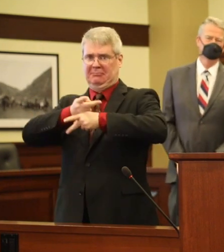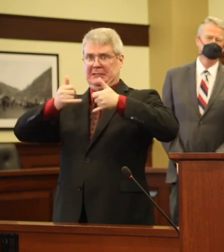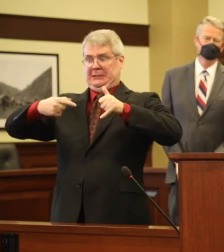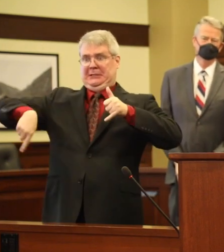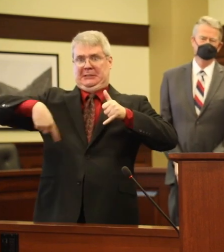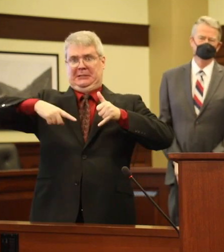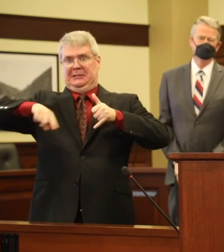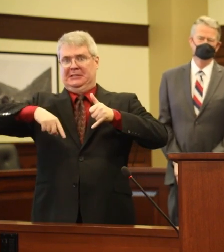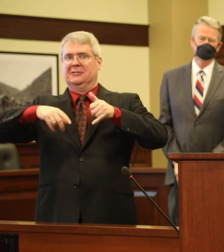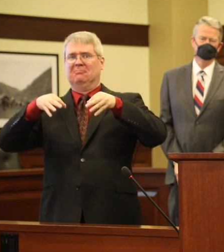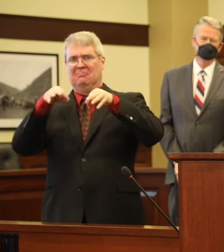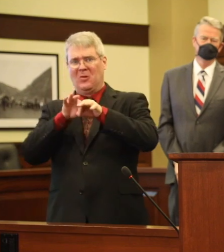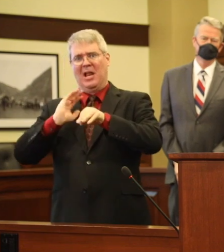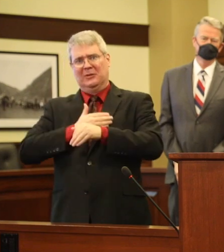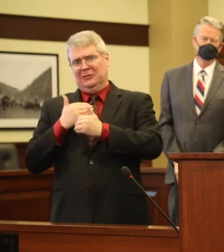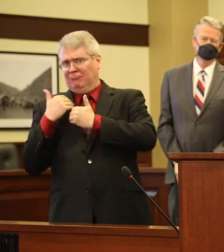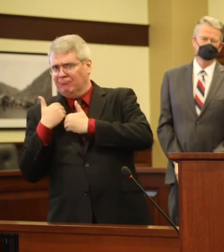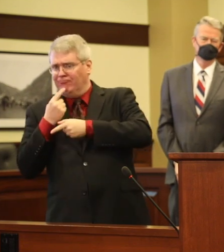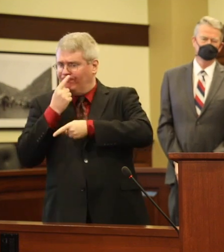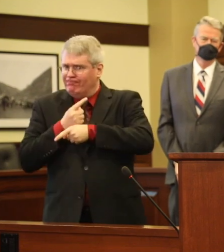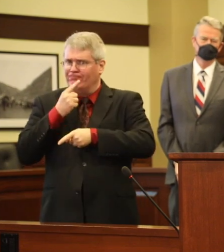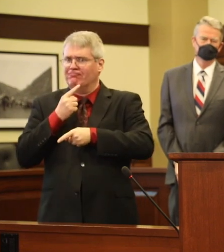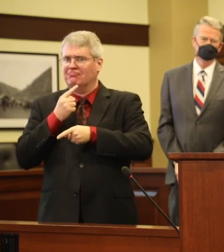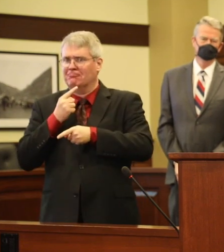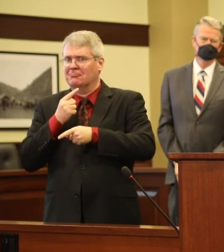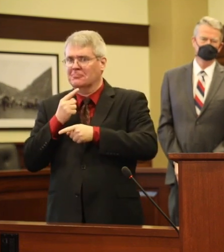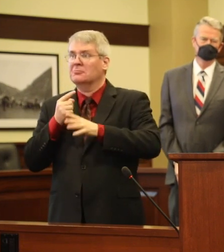And it's nice to see everybody out there with a mask on, we really appreciate it.